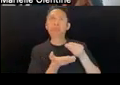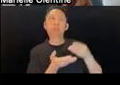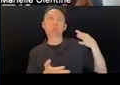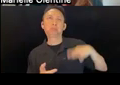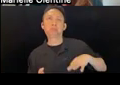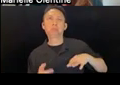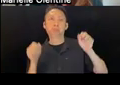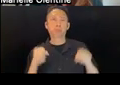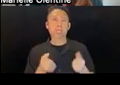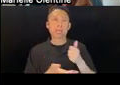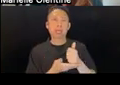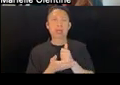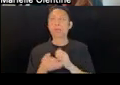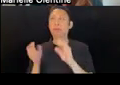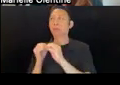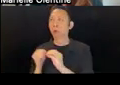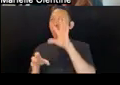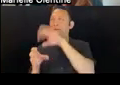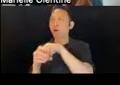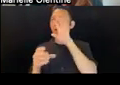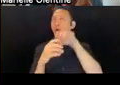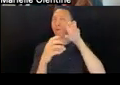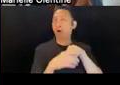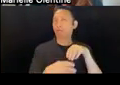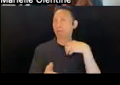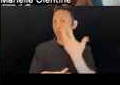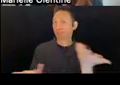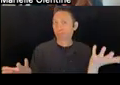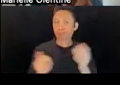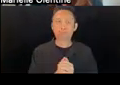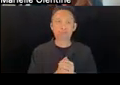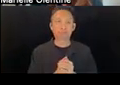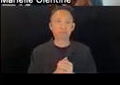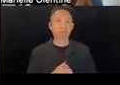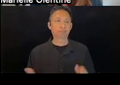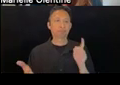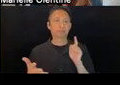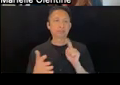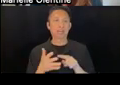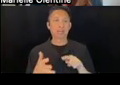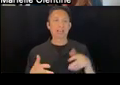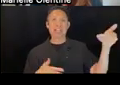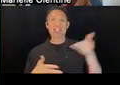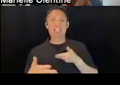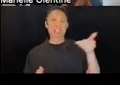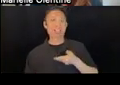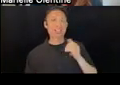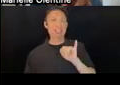This is the point at which you should know that it's okay to ask for anything that you might need, to